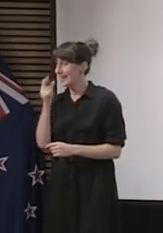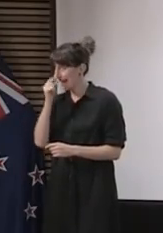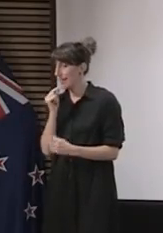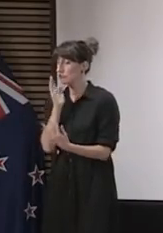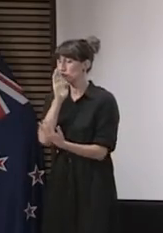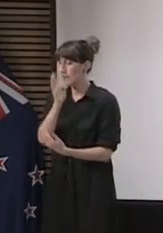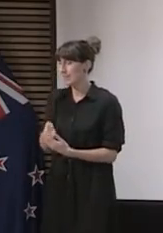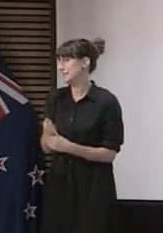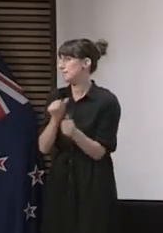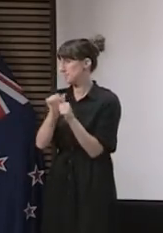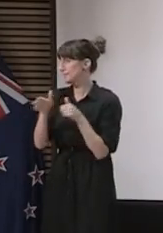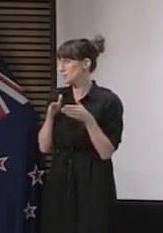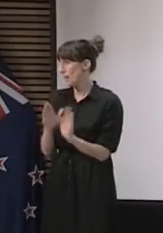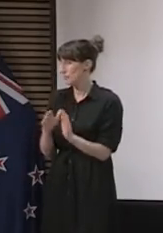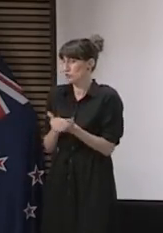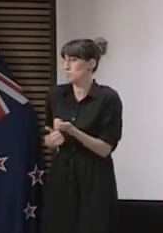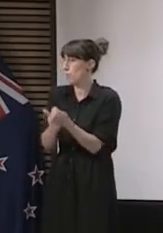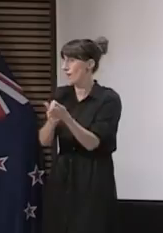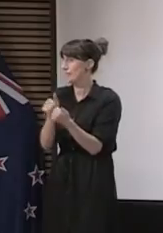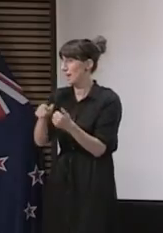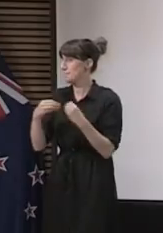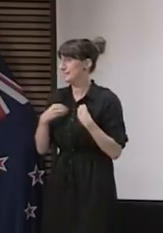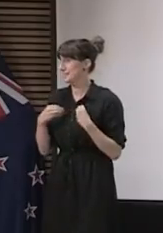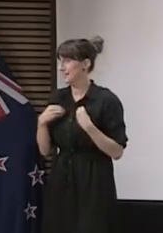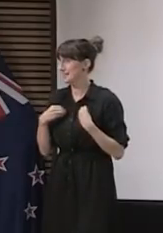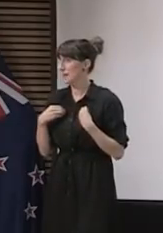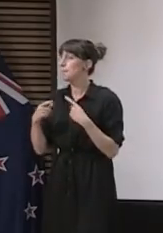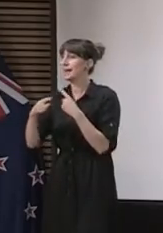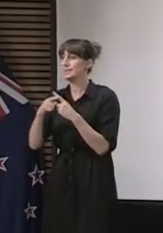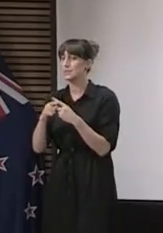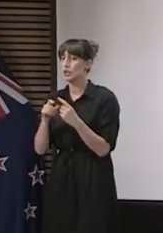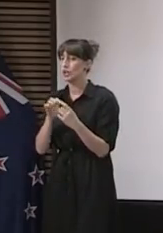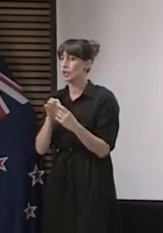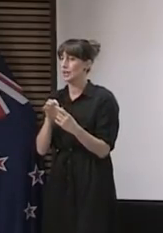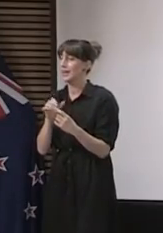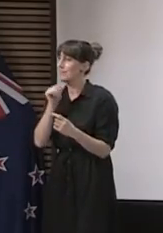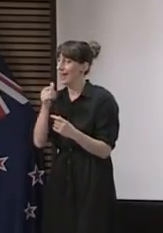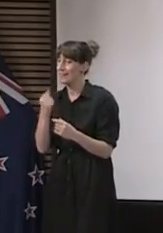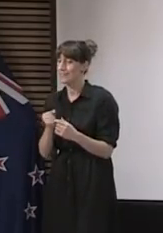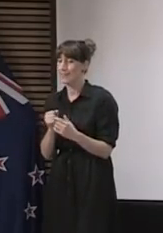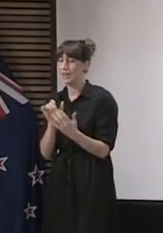That is the best way that wecan see those businesses notincurring the costs of beingperhaps under a surcharge thatis quite hefty.